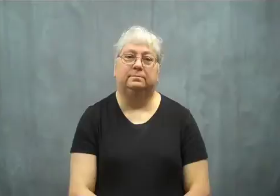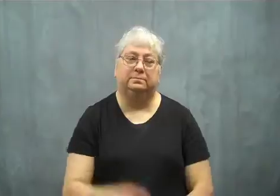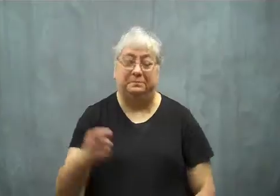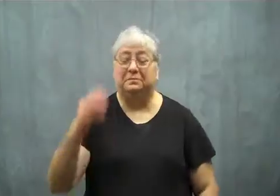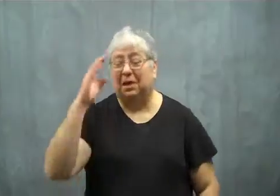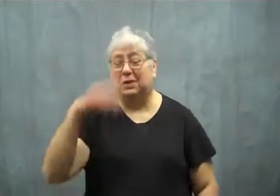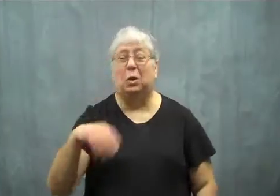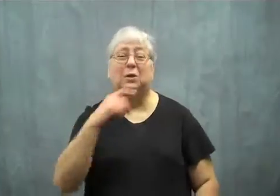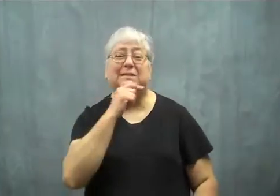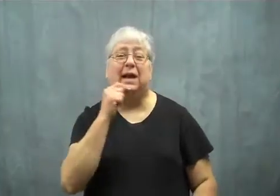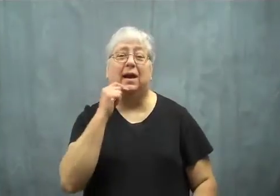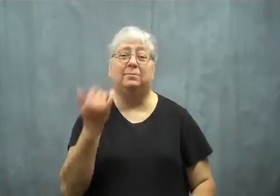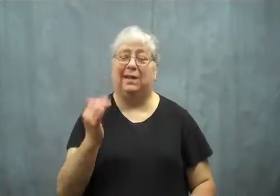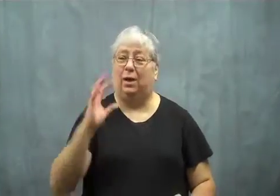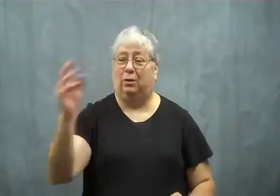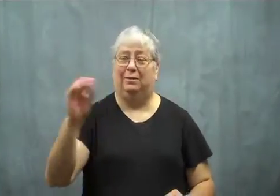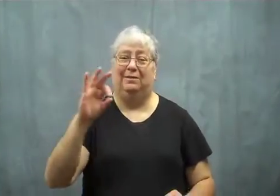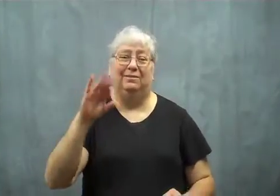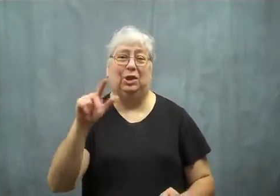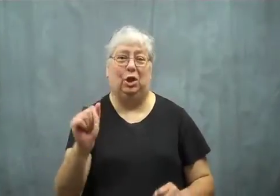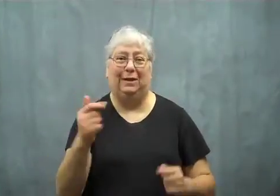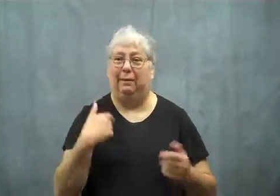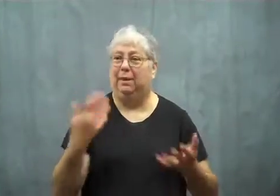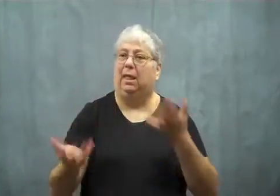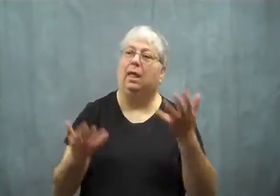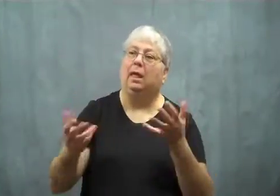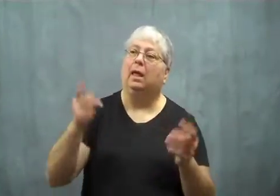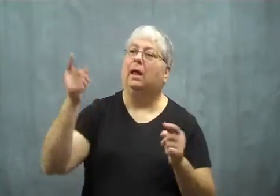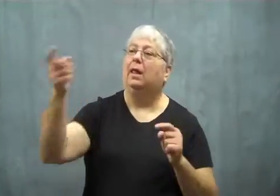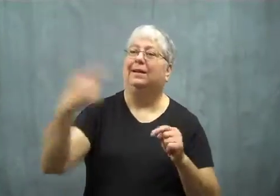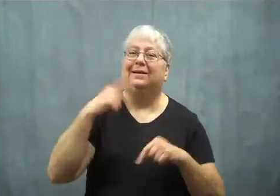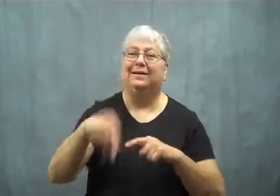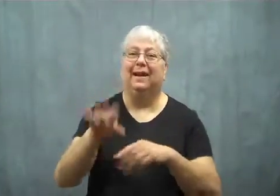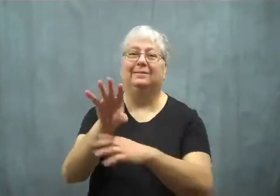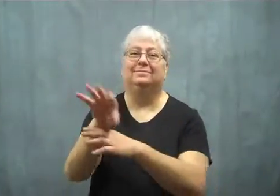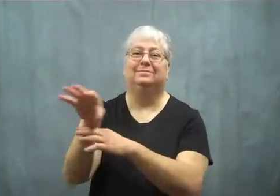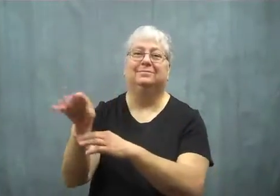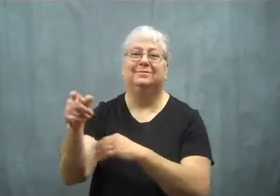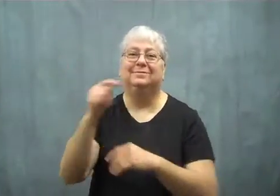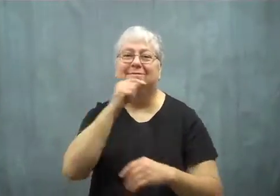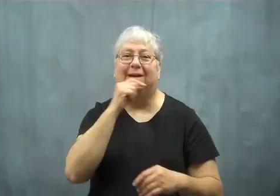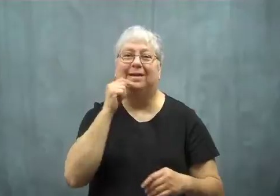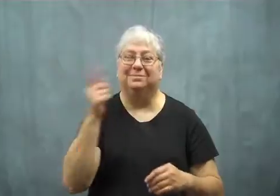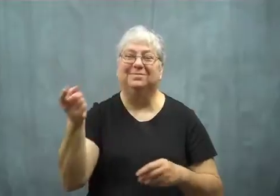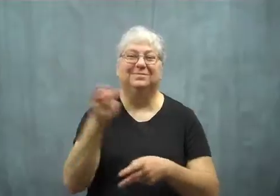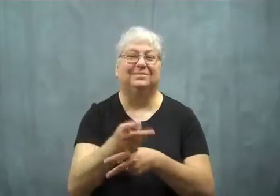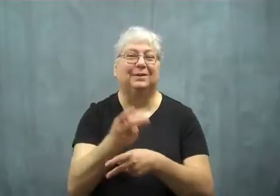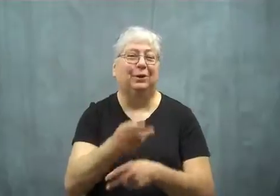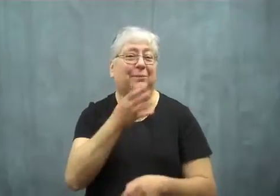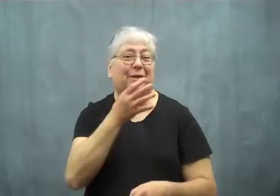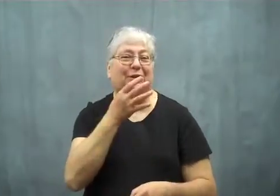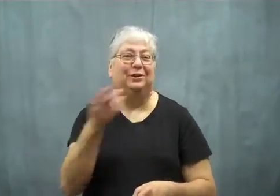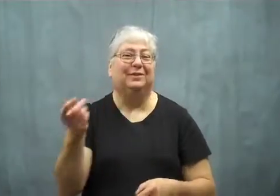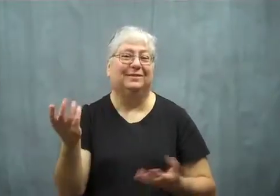Tom has gone to Florida.